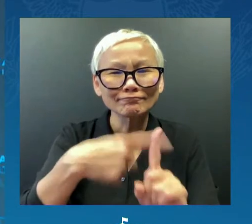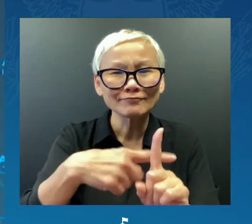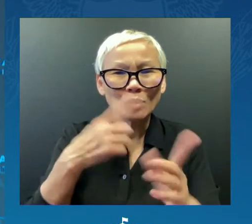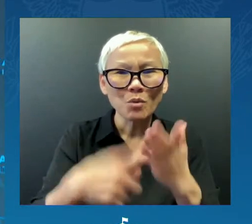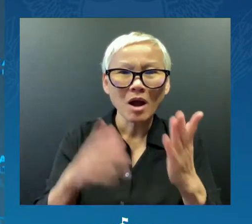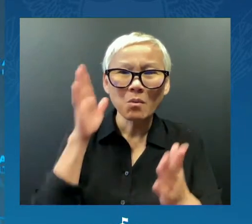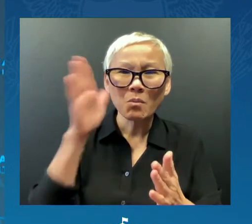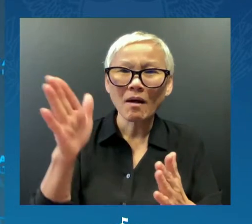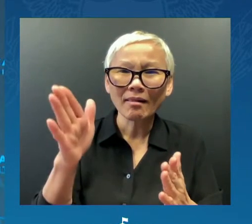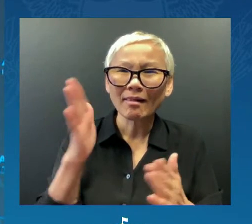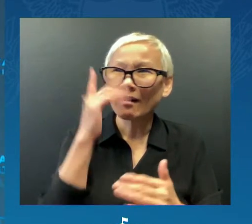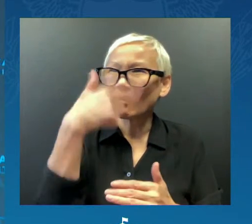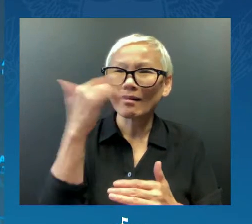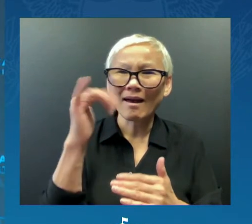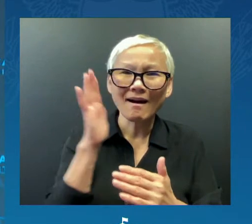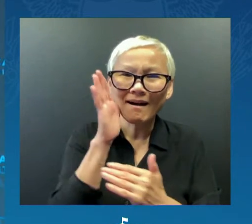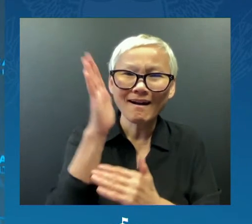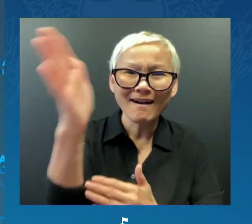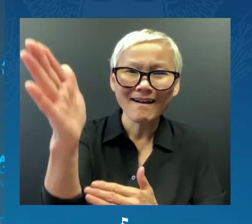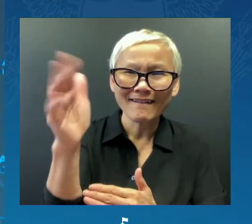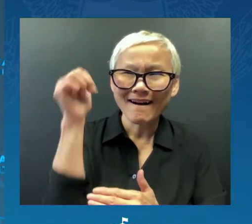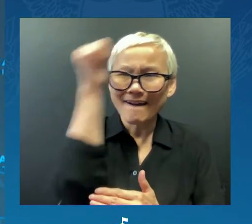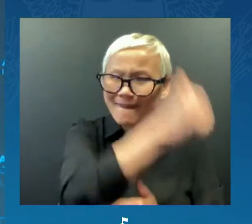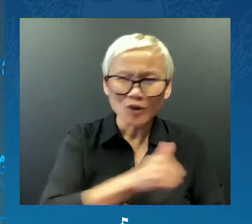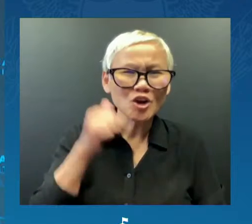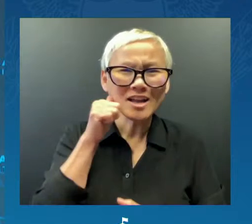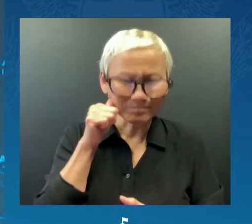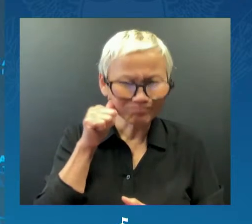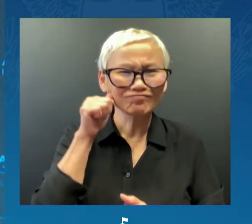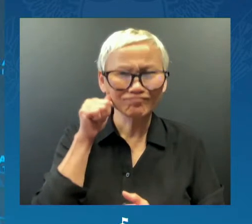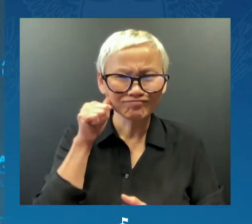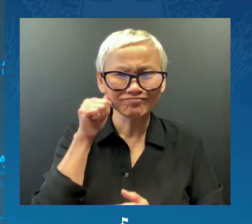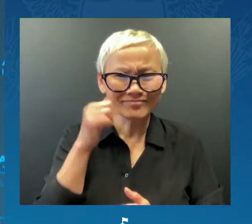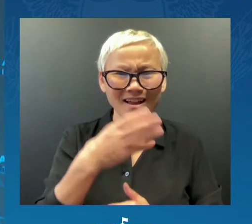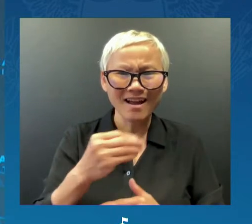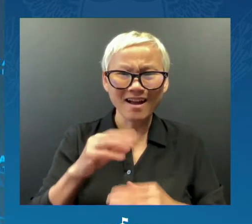and, by extension, for the world because of you --